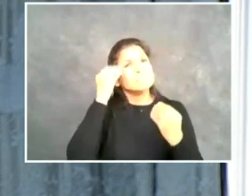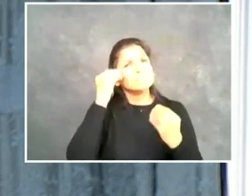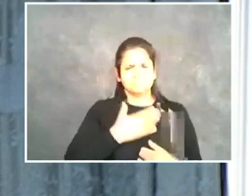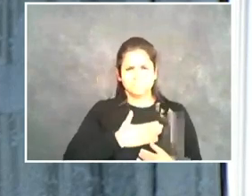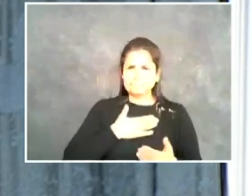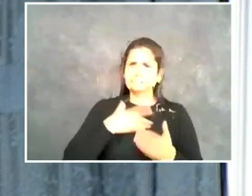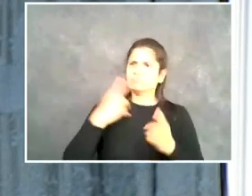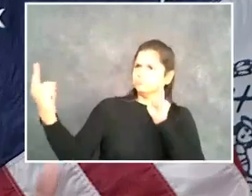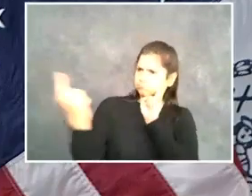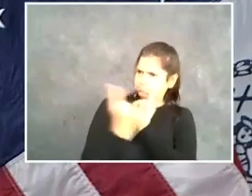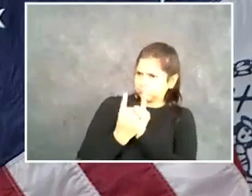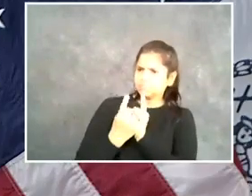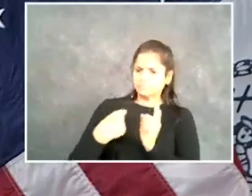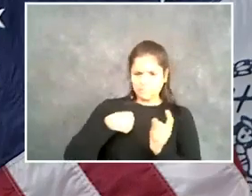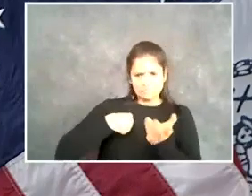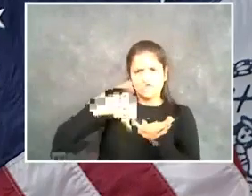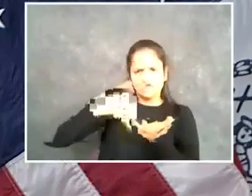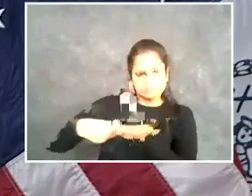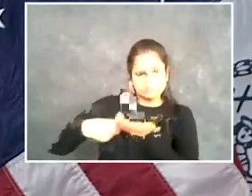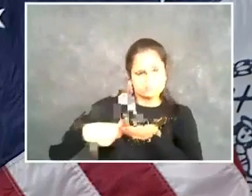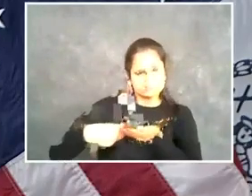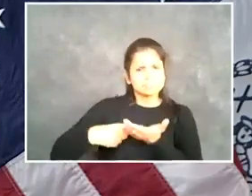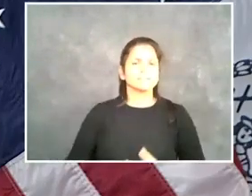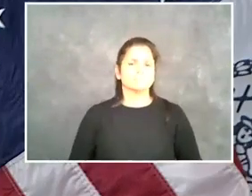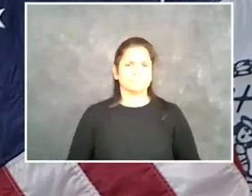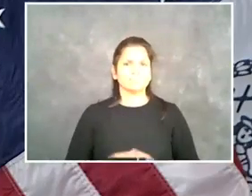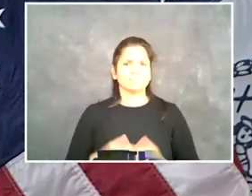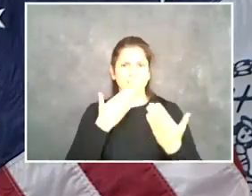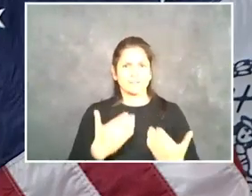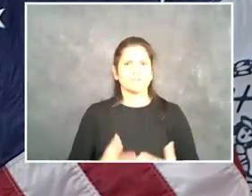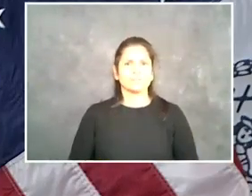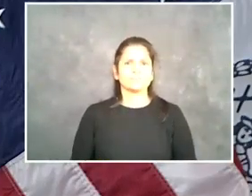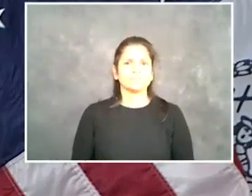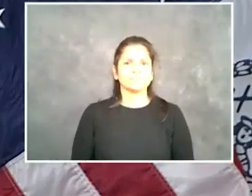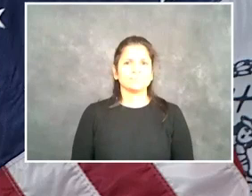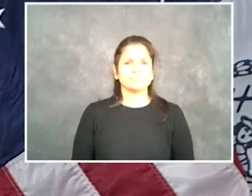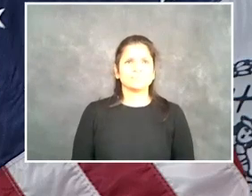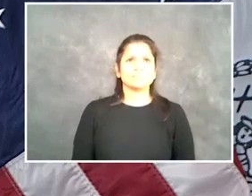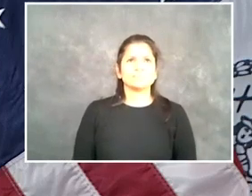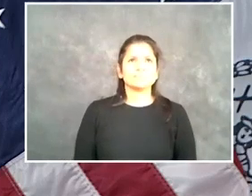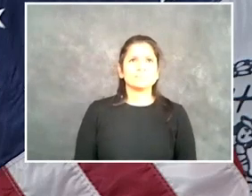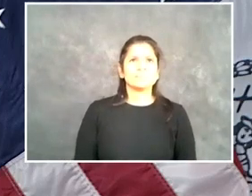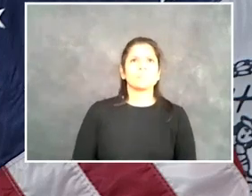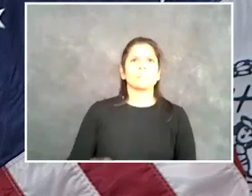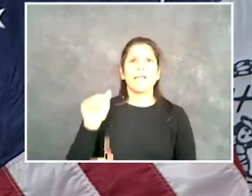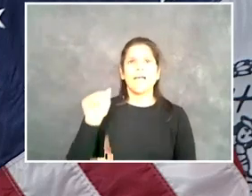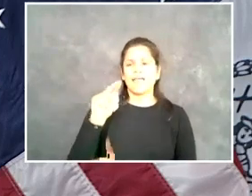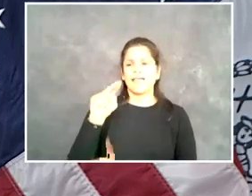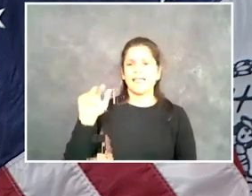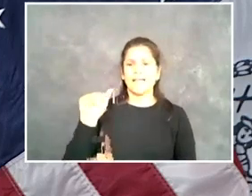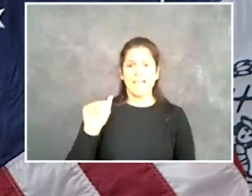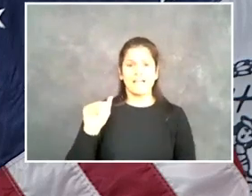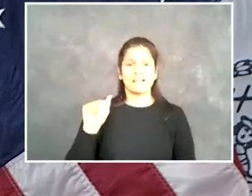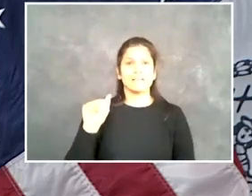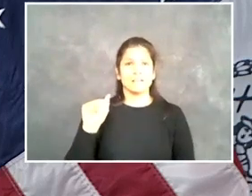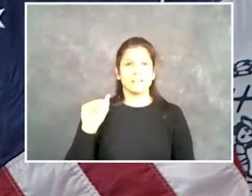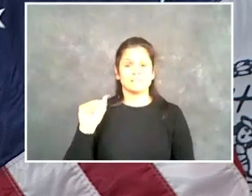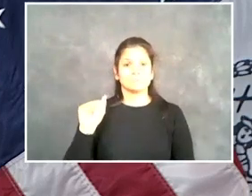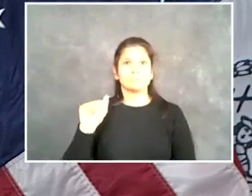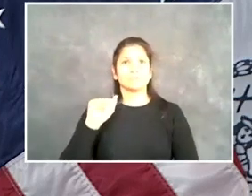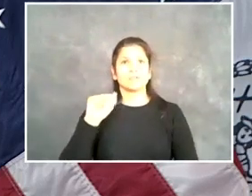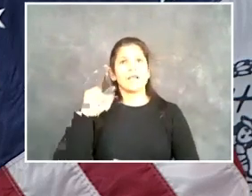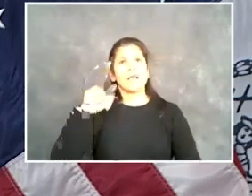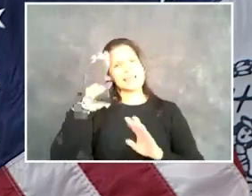SUCH A POSITION AND MORE.